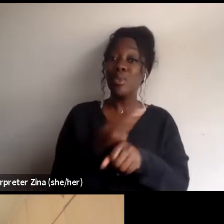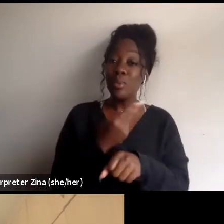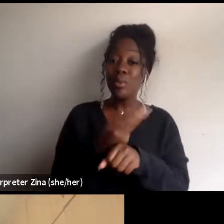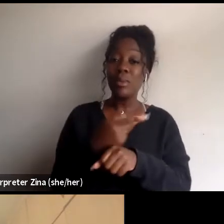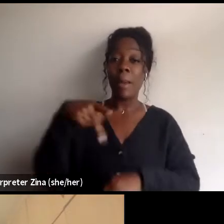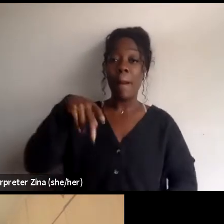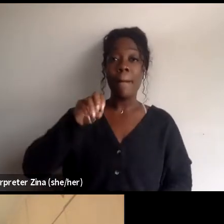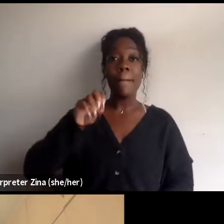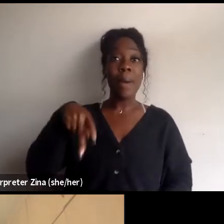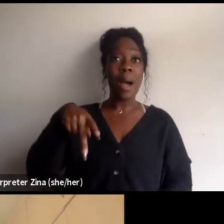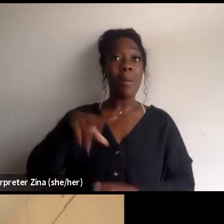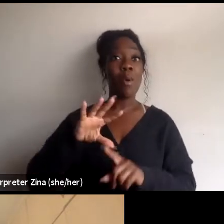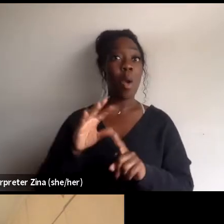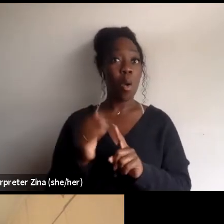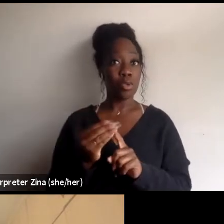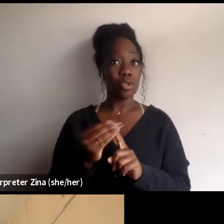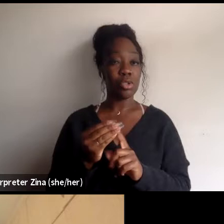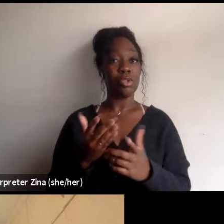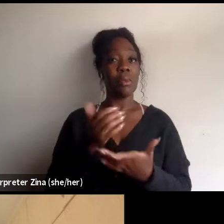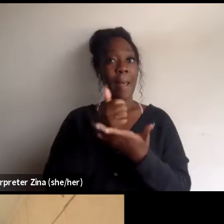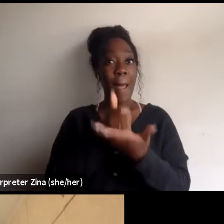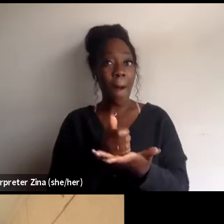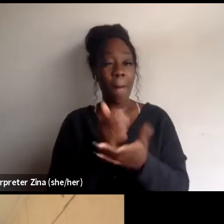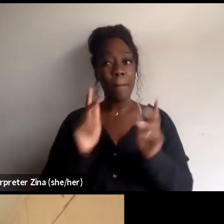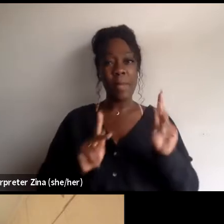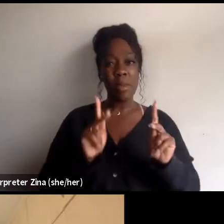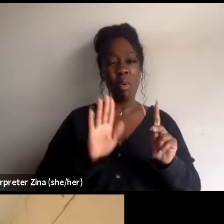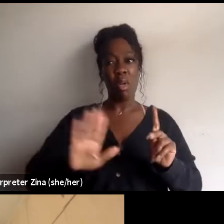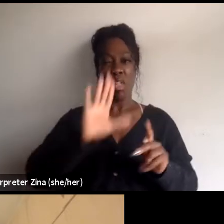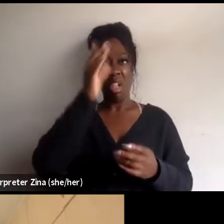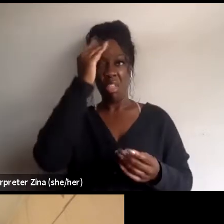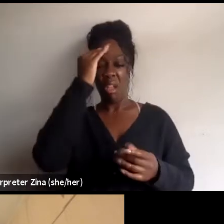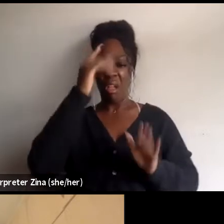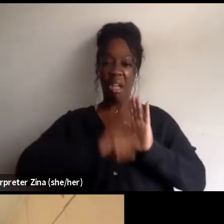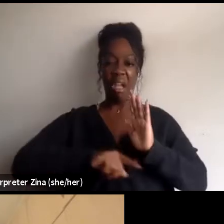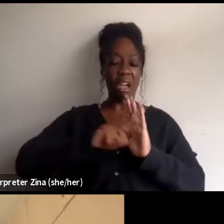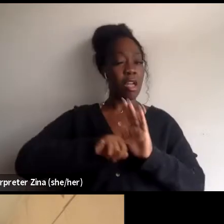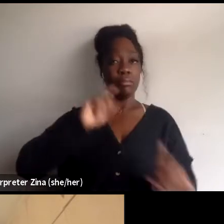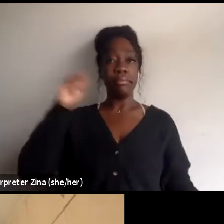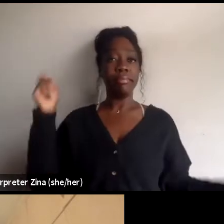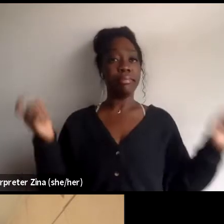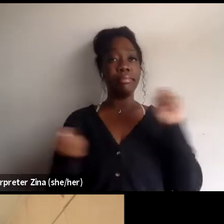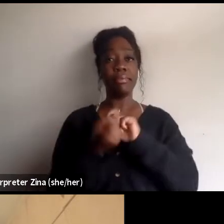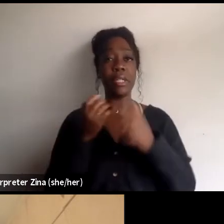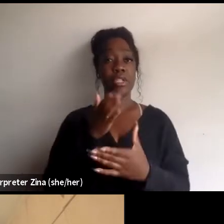to disrupt the narratives, the negative narratives. So we did a song with a really well-known